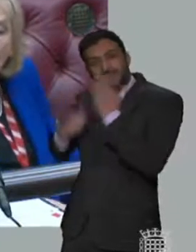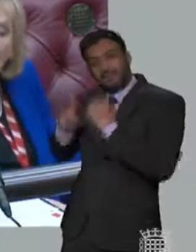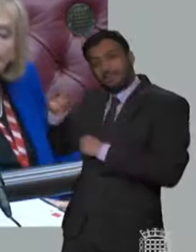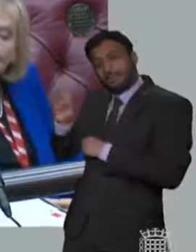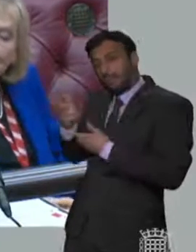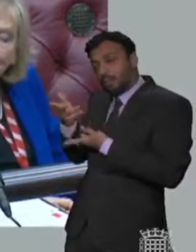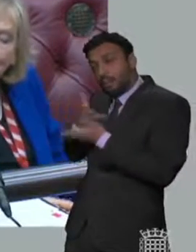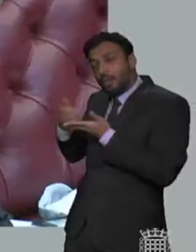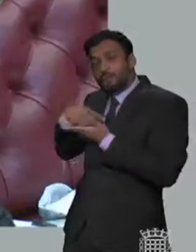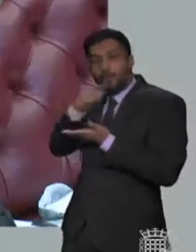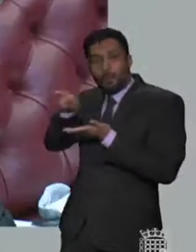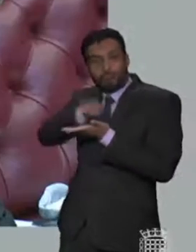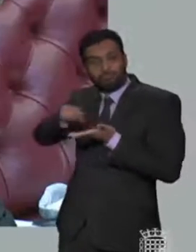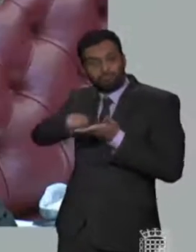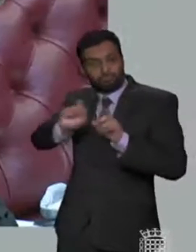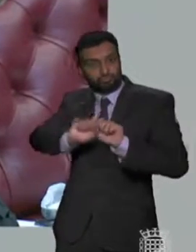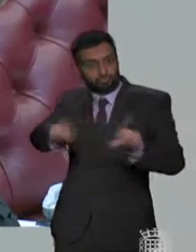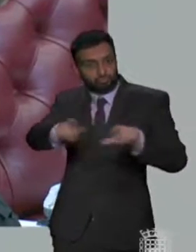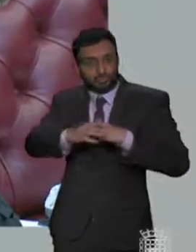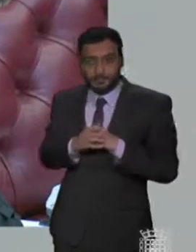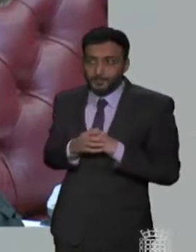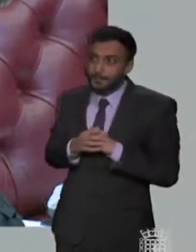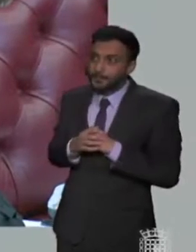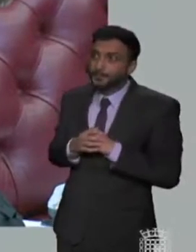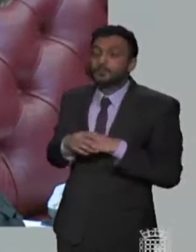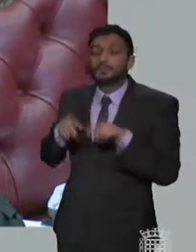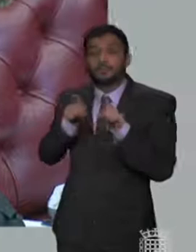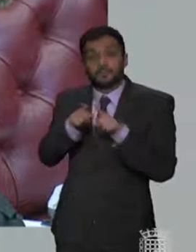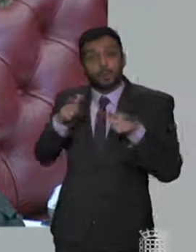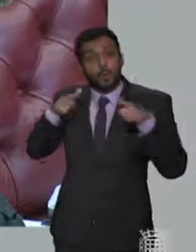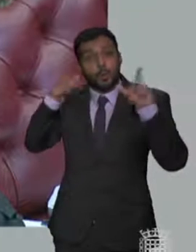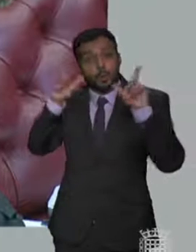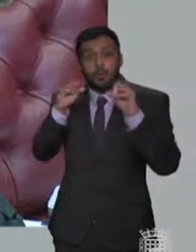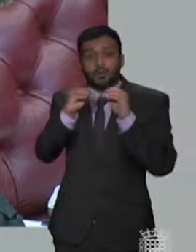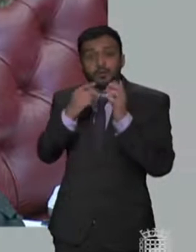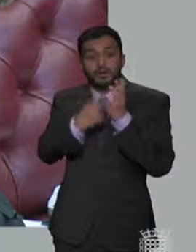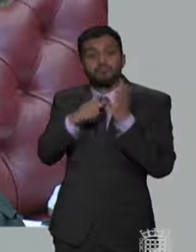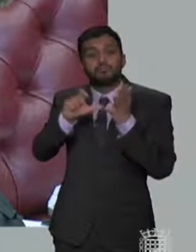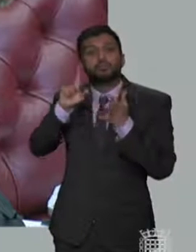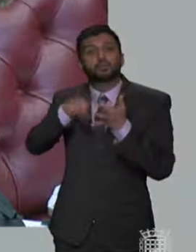um the noble lord bruce raised the point about the bill affecting operations of an enactment